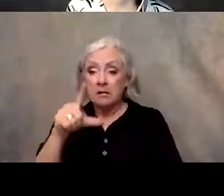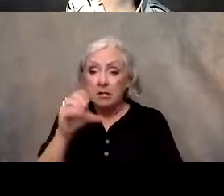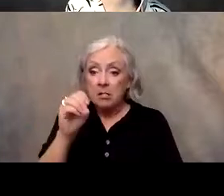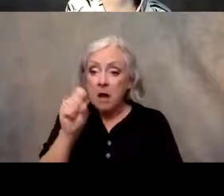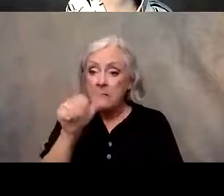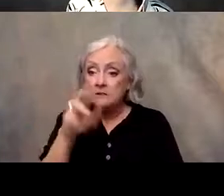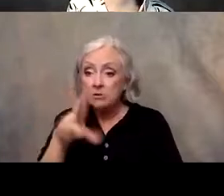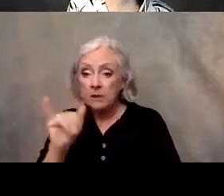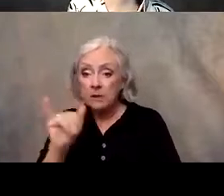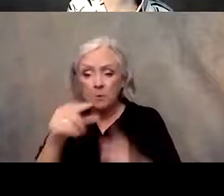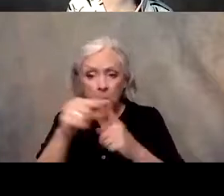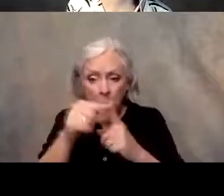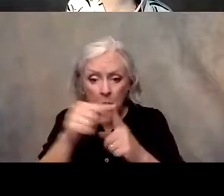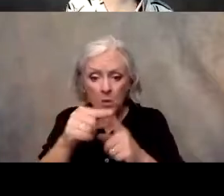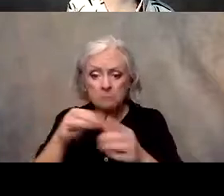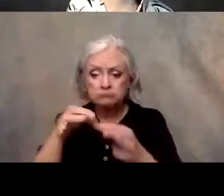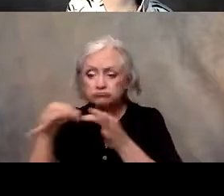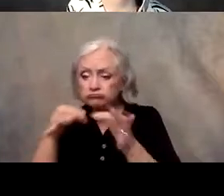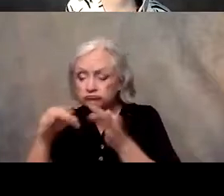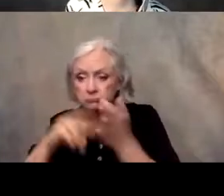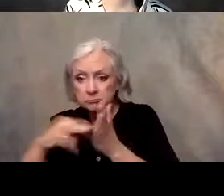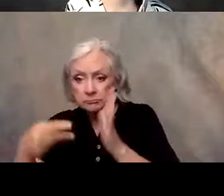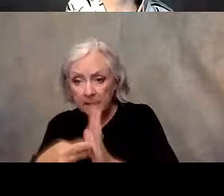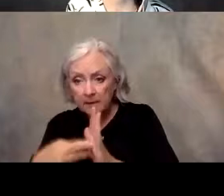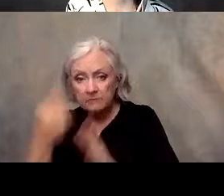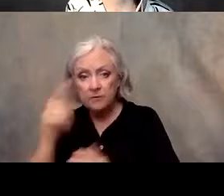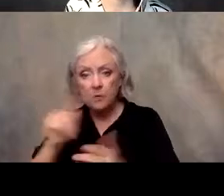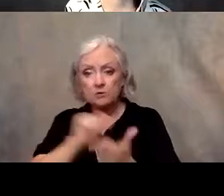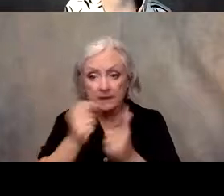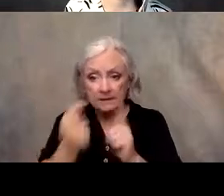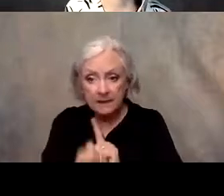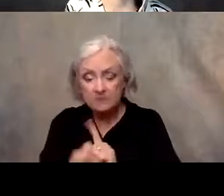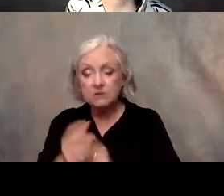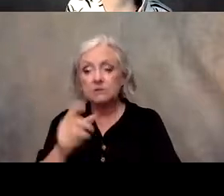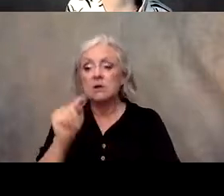so that any translation or transcreation can really be captured adequately